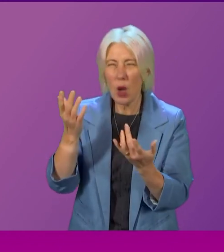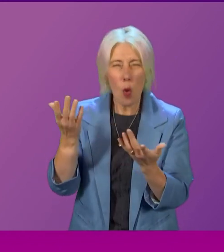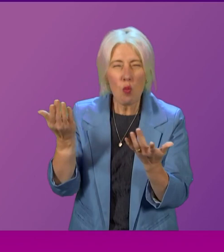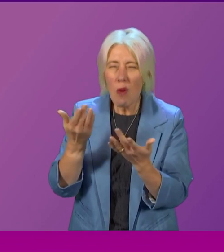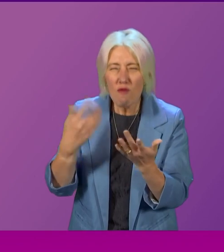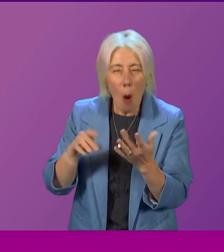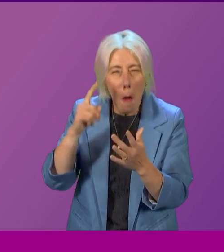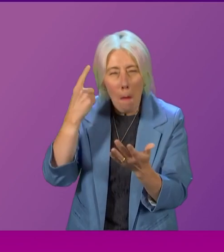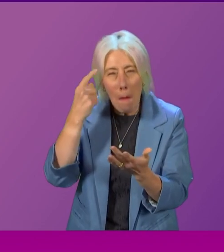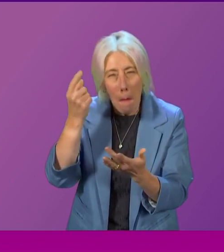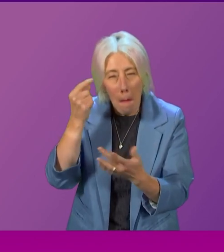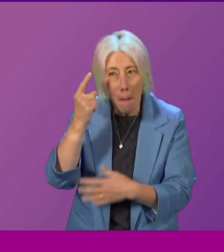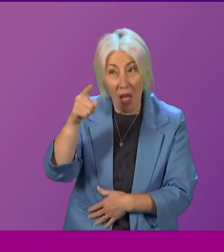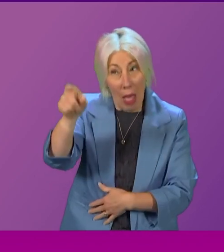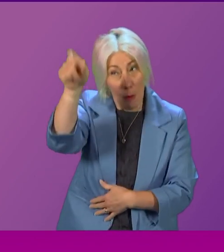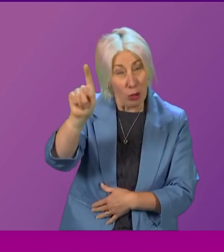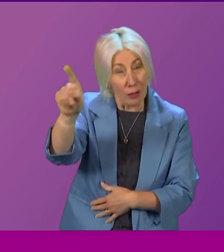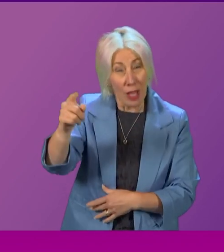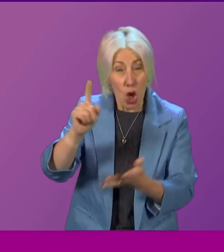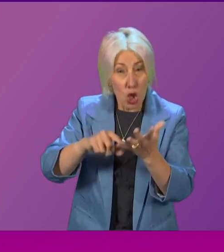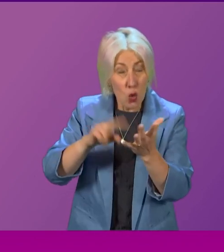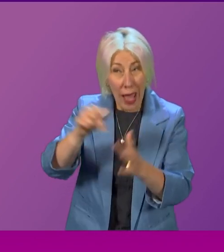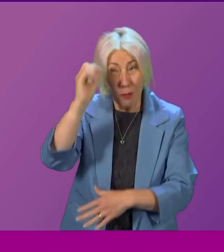Reem Alsalem is a United Nations expert.